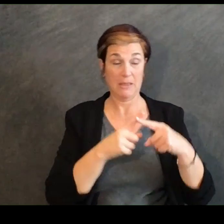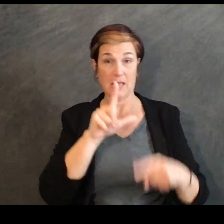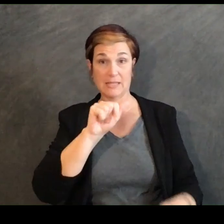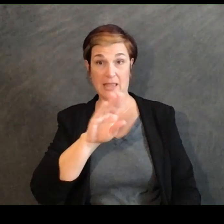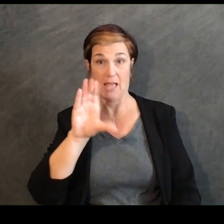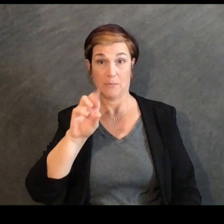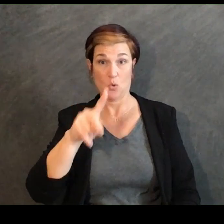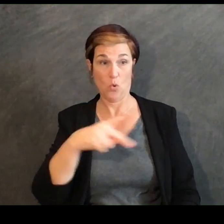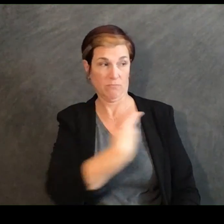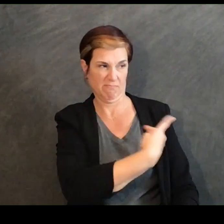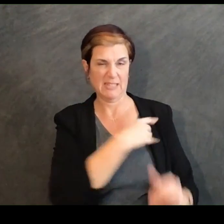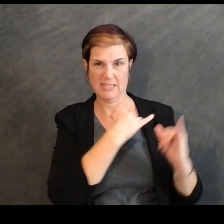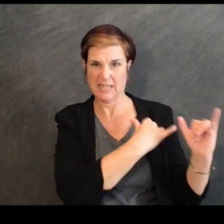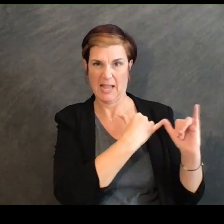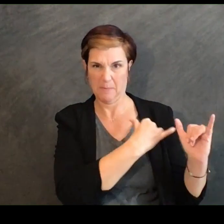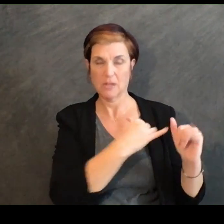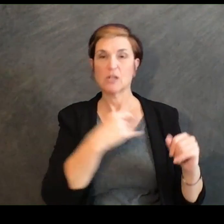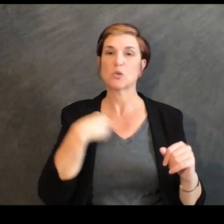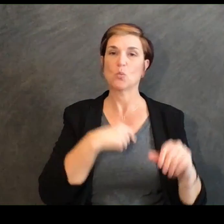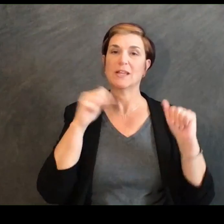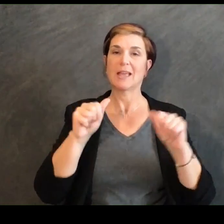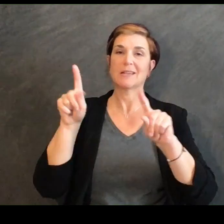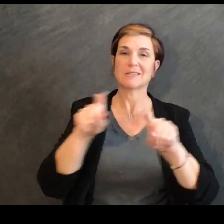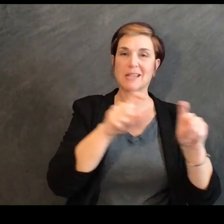capacity available to the American public to support this action with